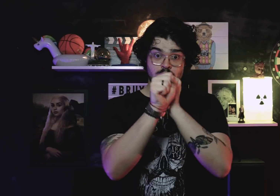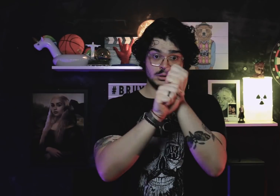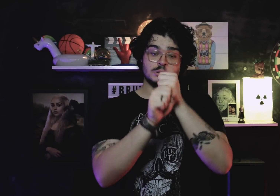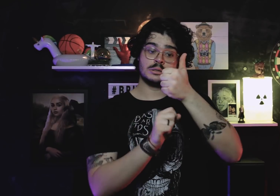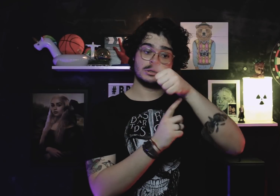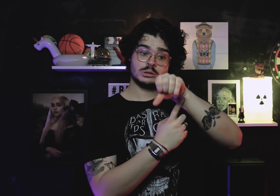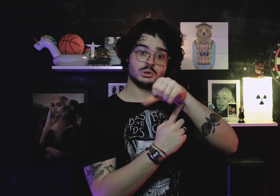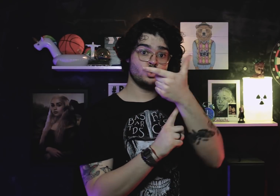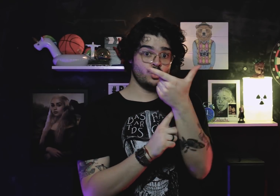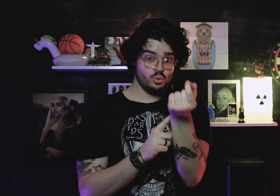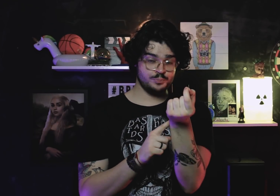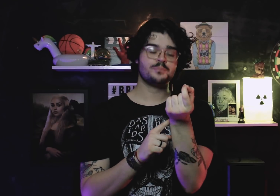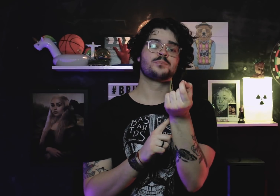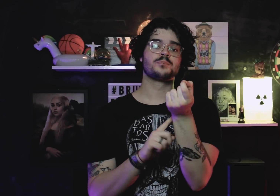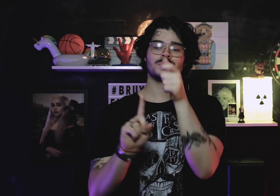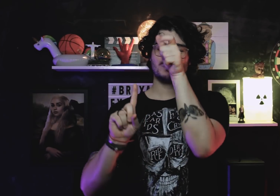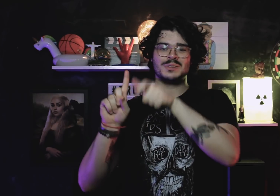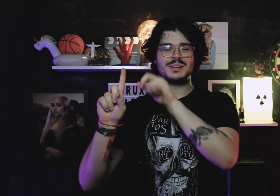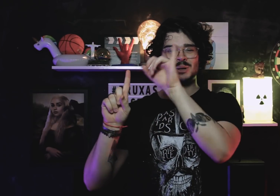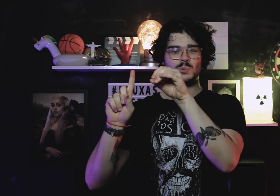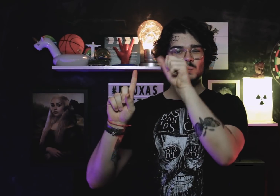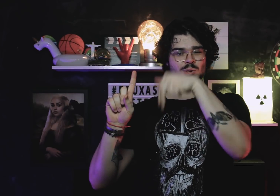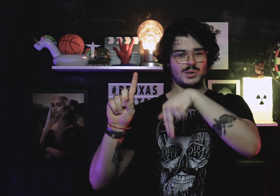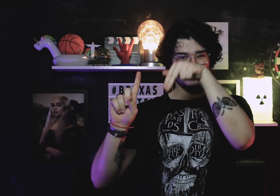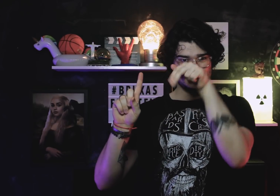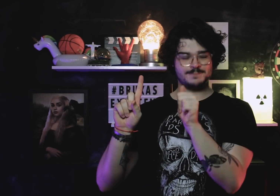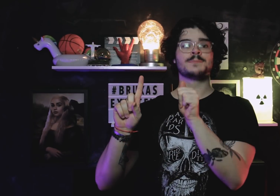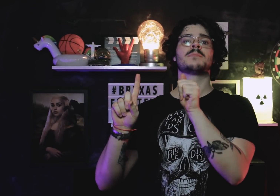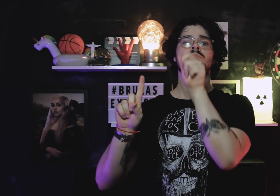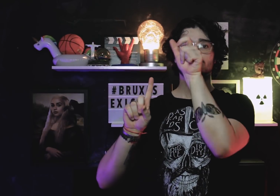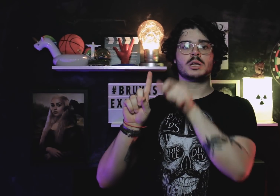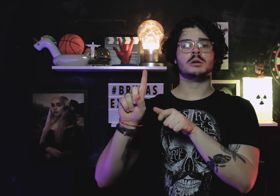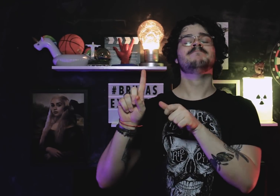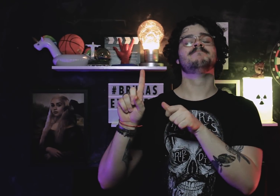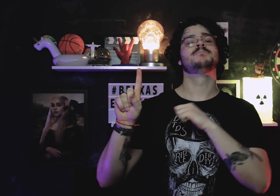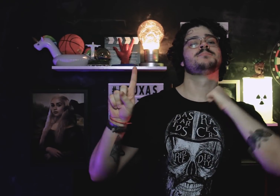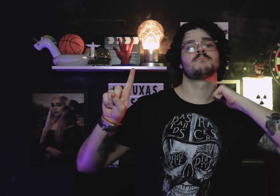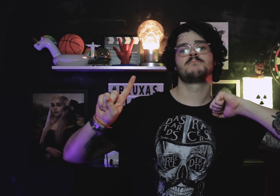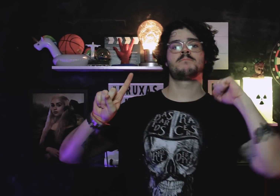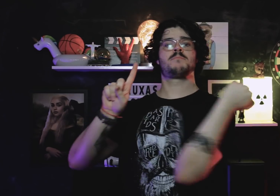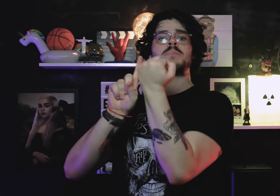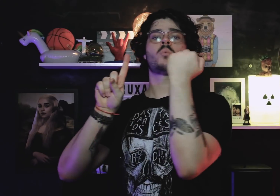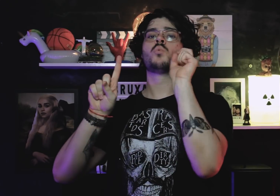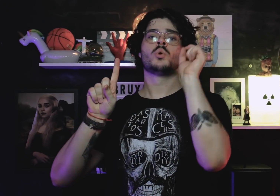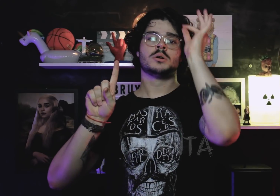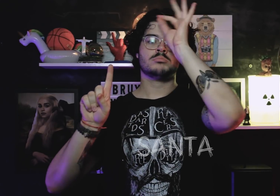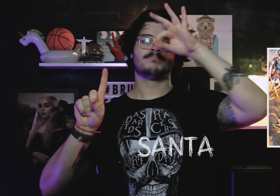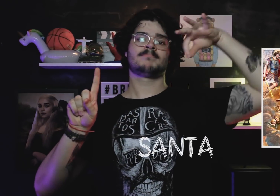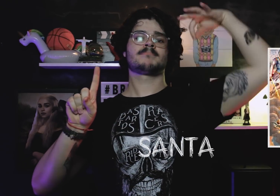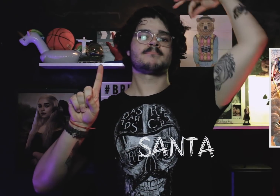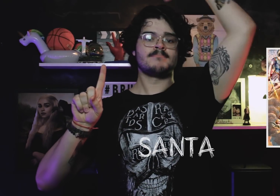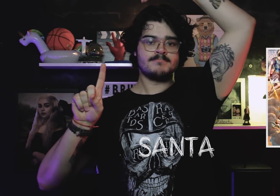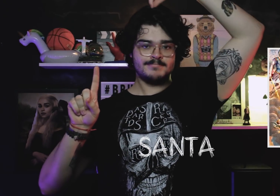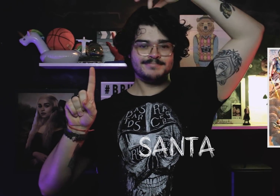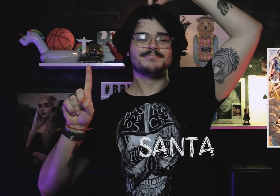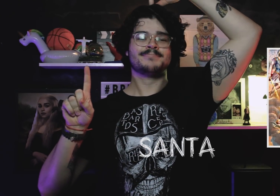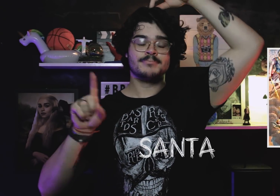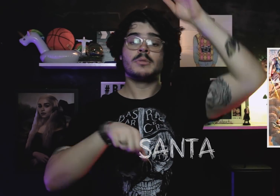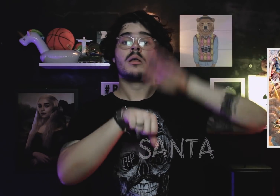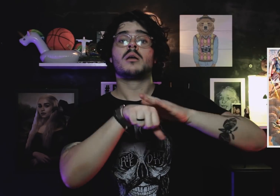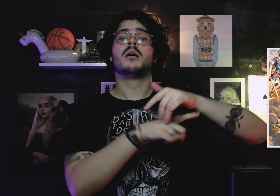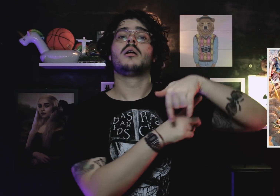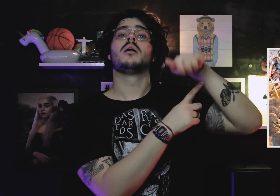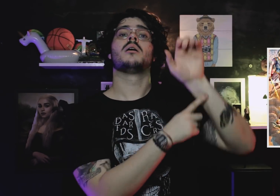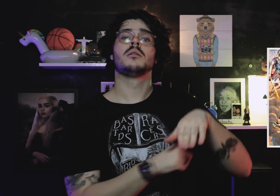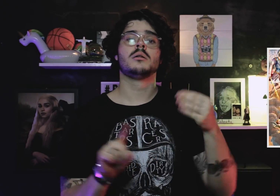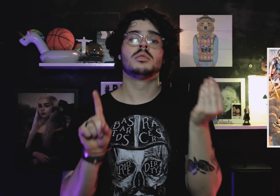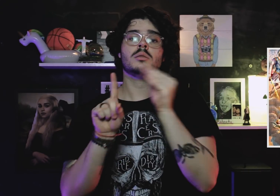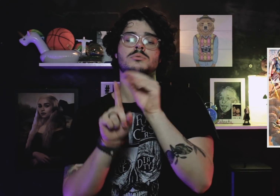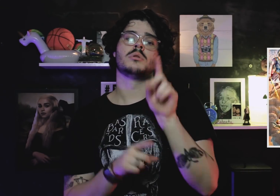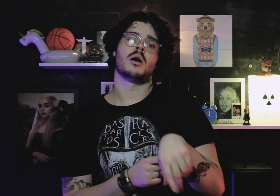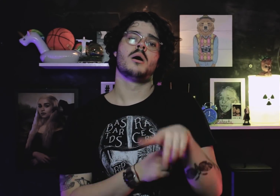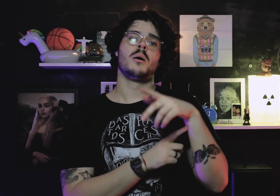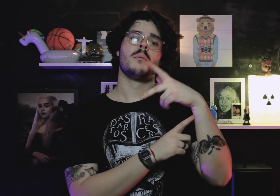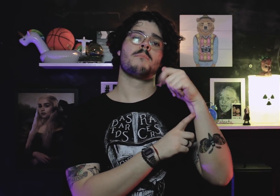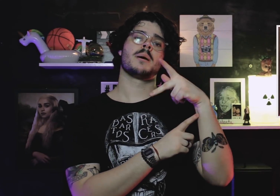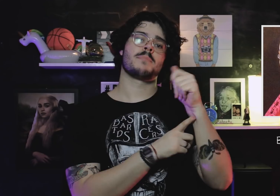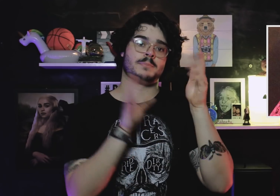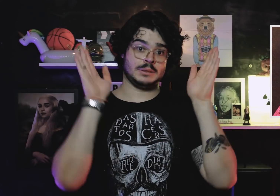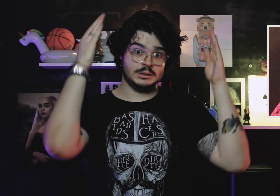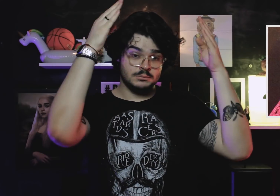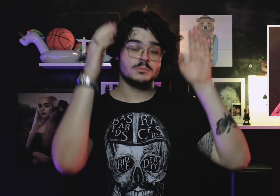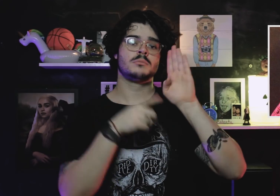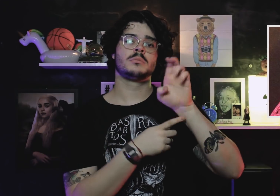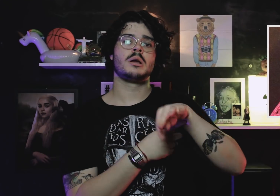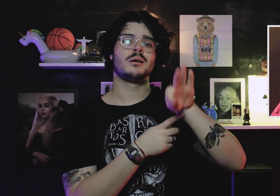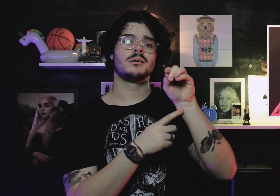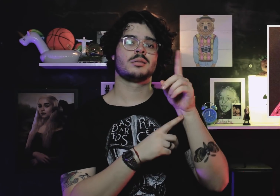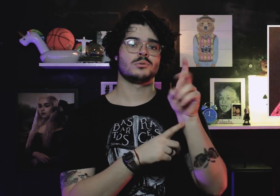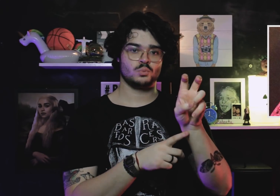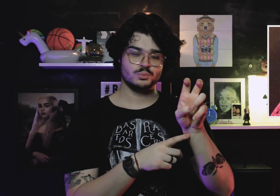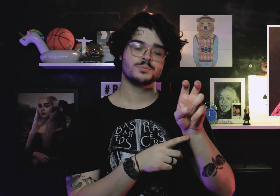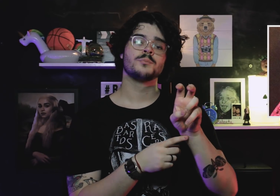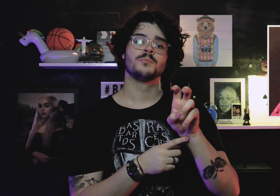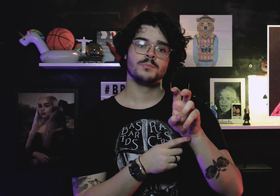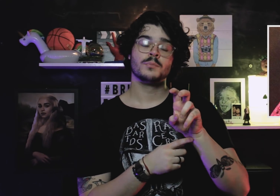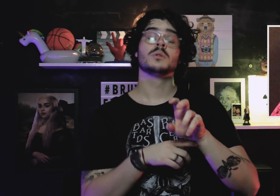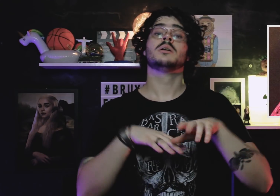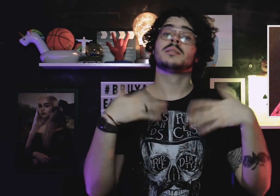In 1920, she became the canonized saint by Pope Benedict XV,